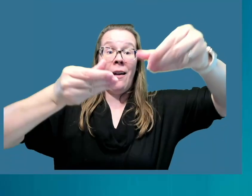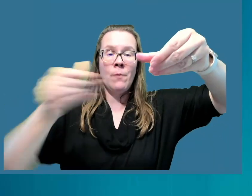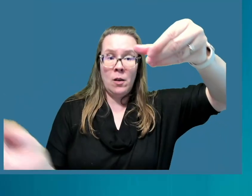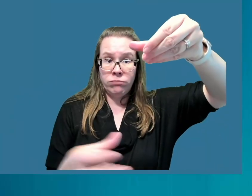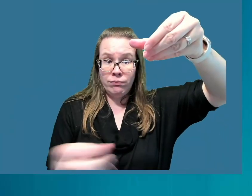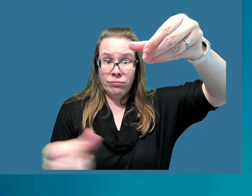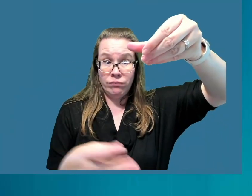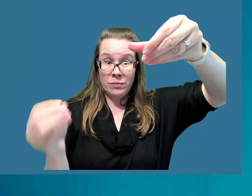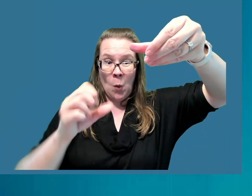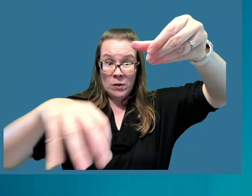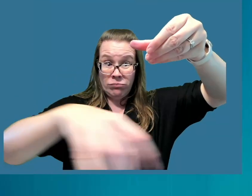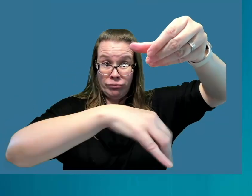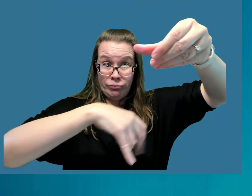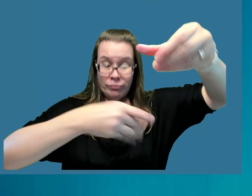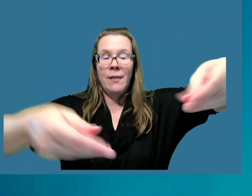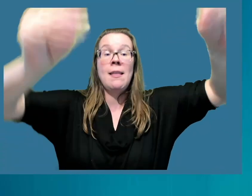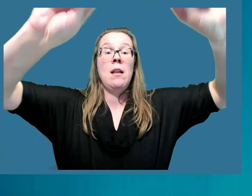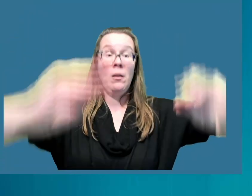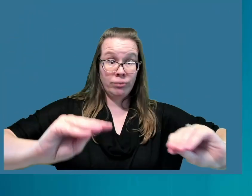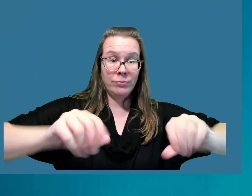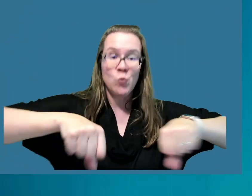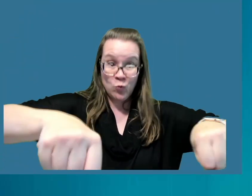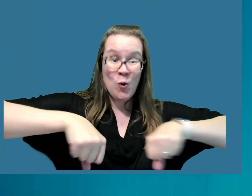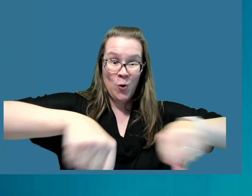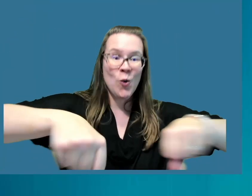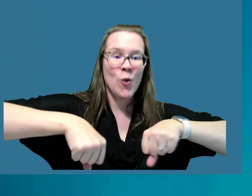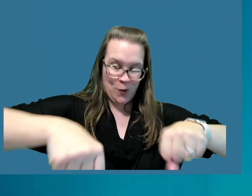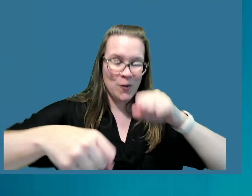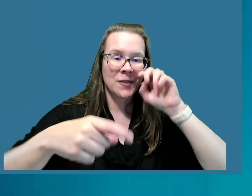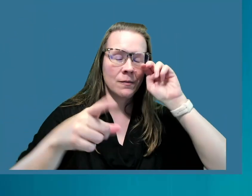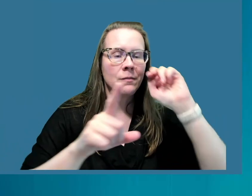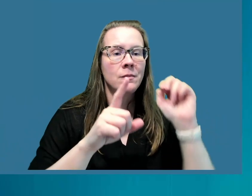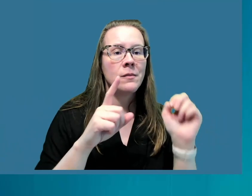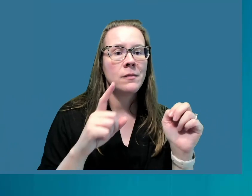roll it out--the big lump into a flatter thing, lift it up, sprinkle more flour,